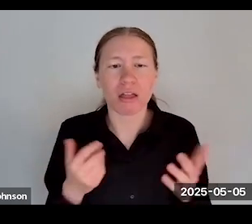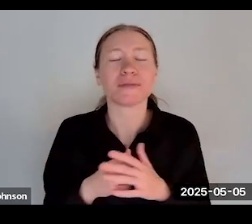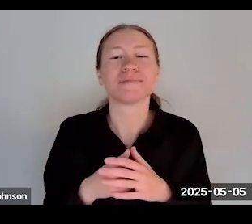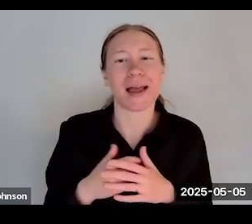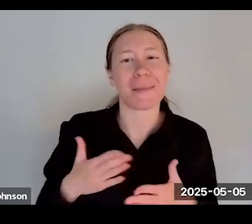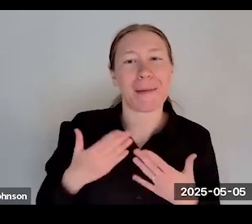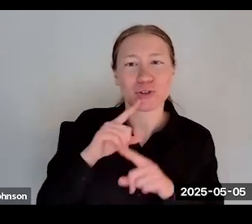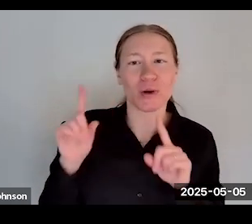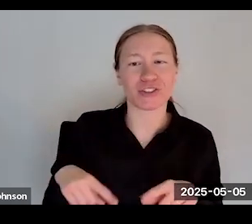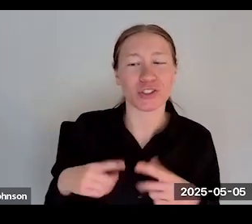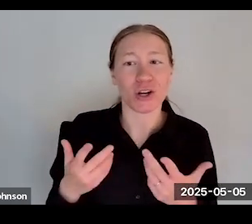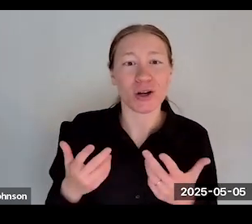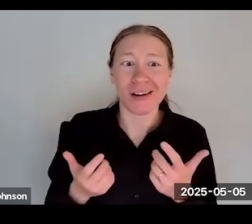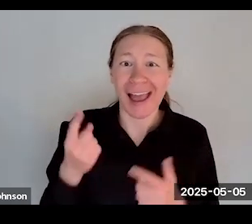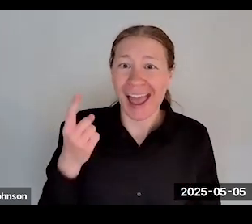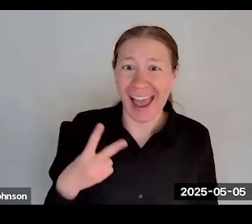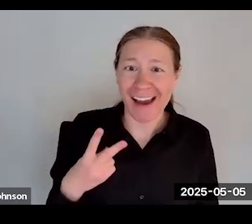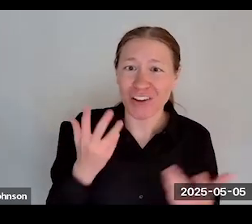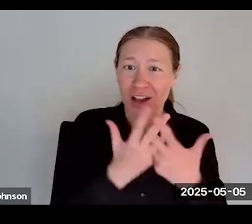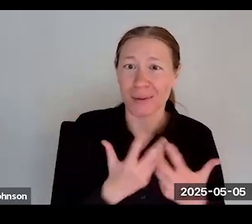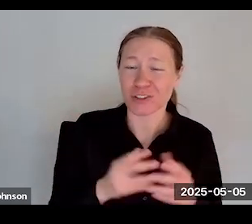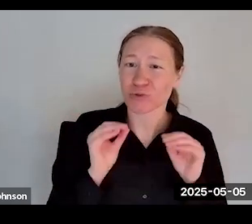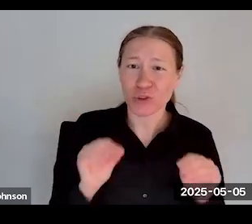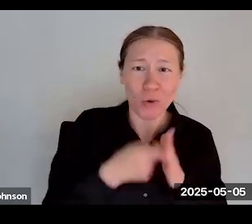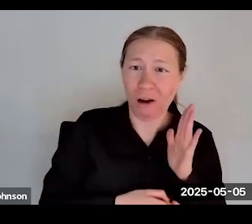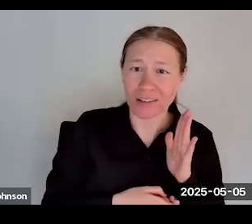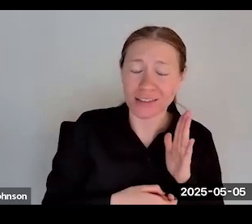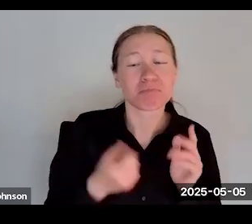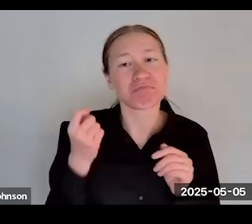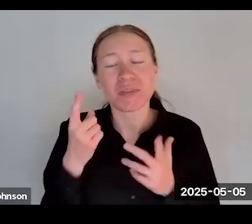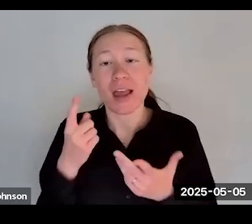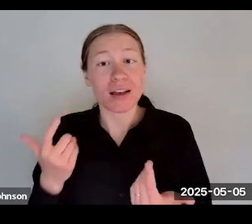have no cost whatsoever. But when there is a cost, the majority of people state